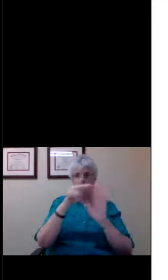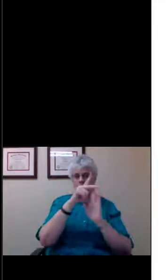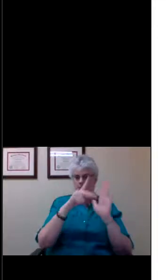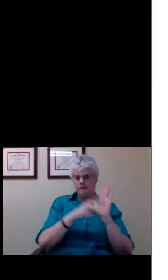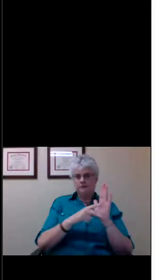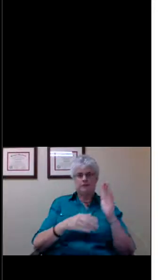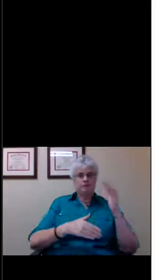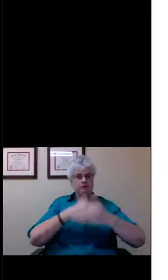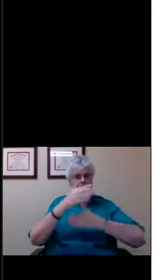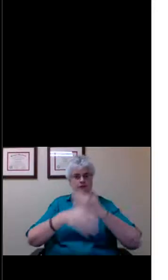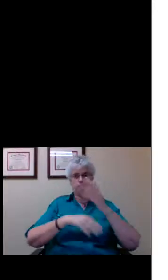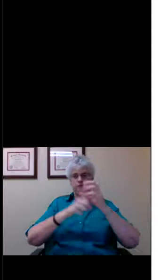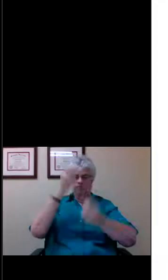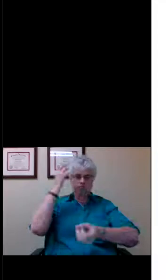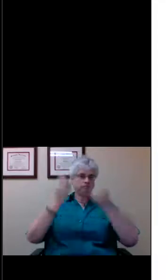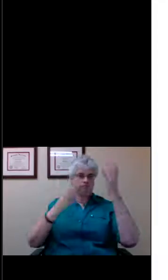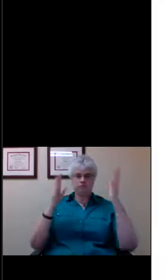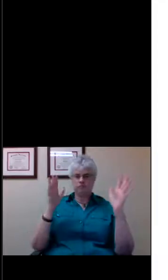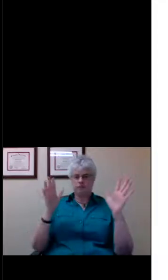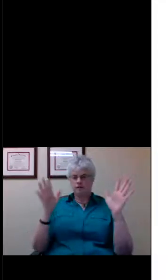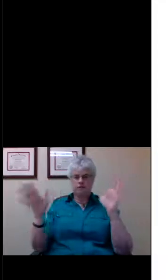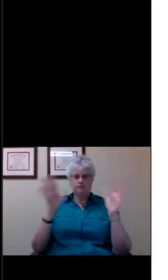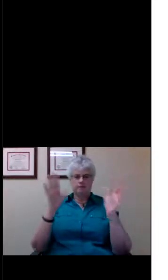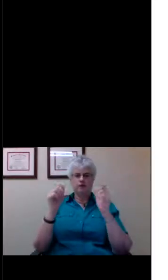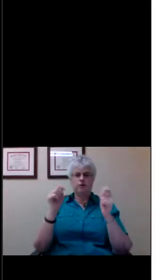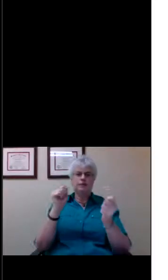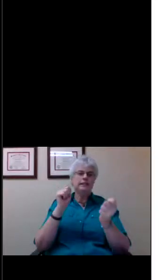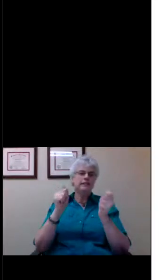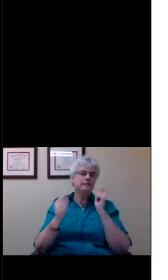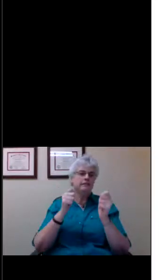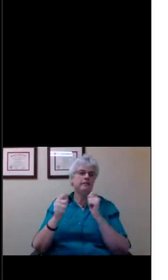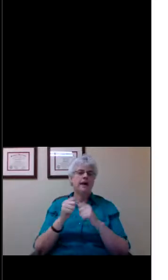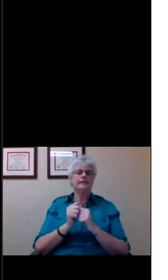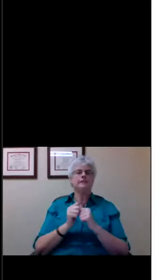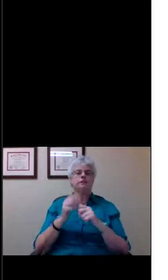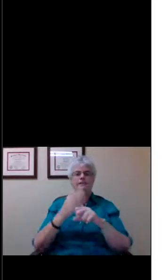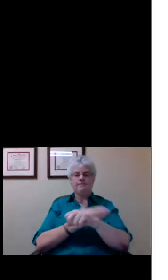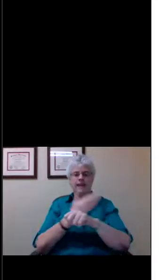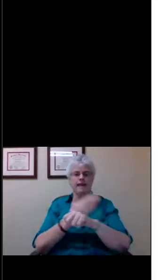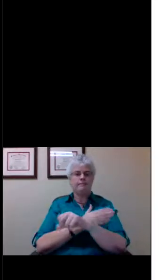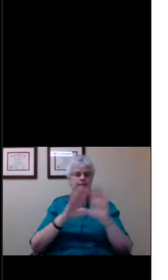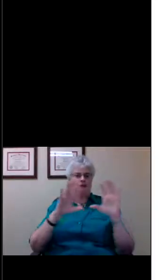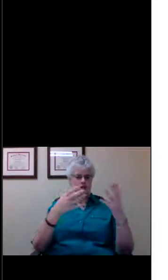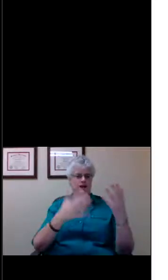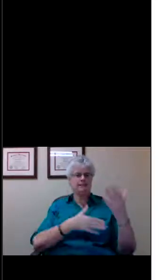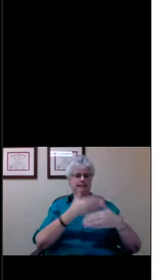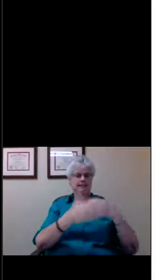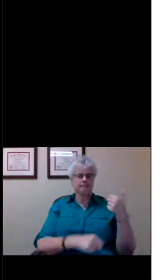first half year we were focusing on policies and revising, them revamping